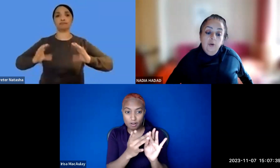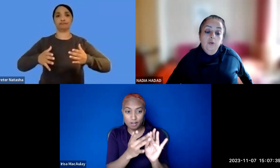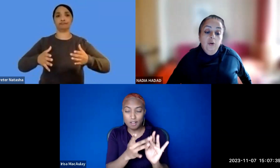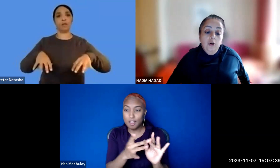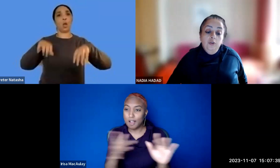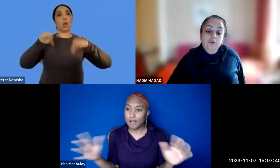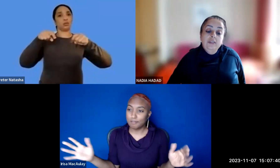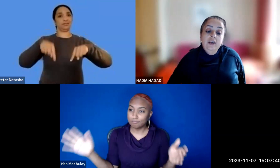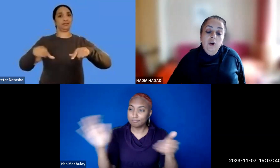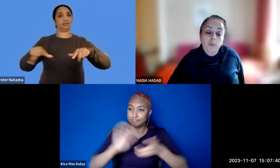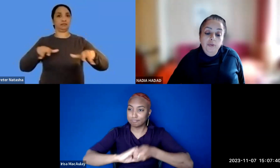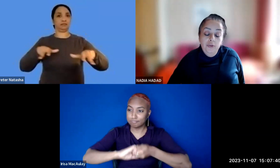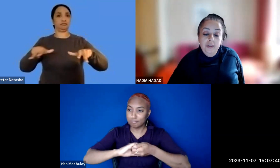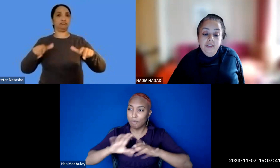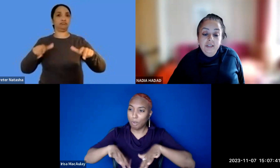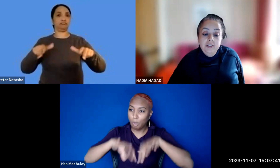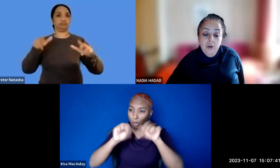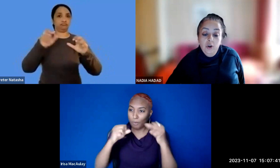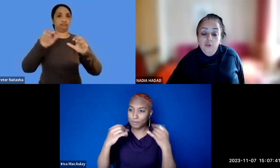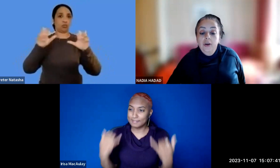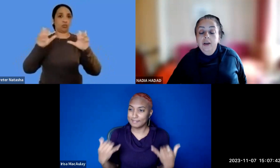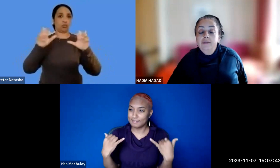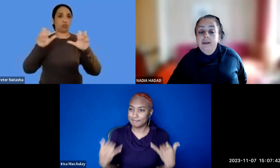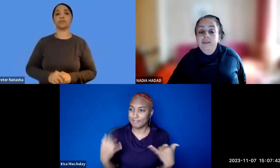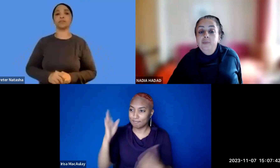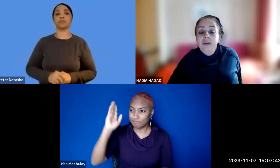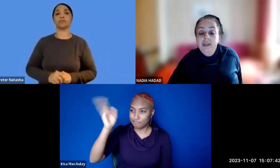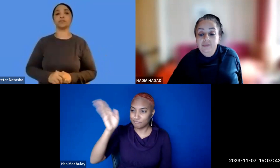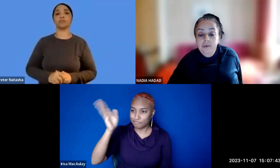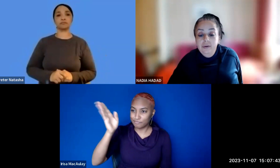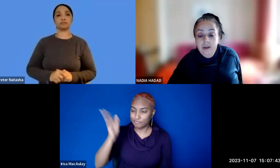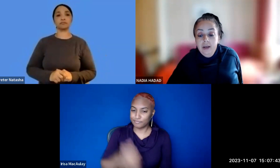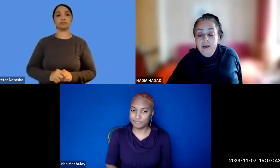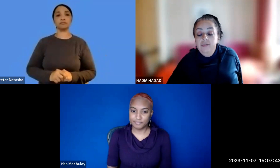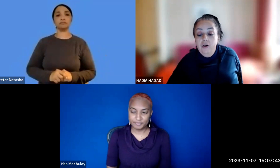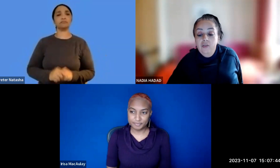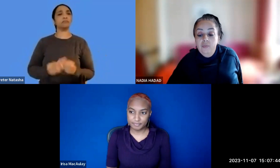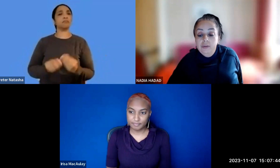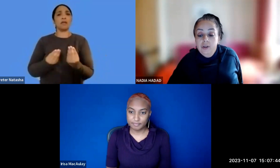To seek opportunities to elevate the meaningful involvement